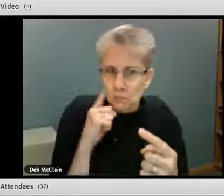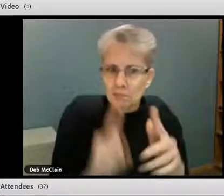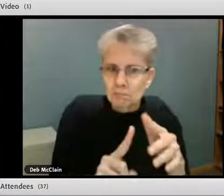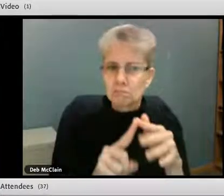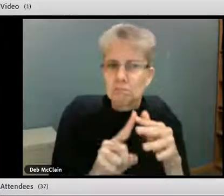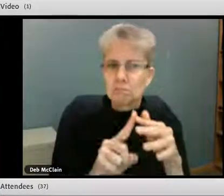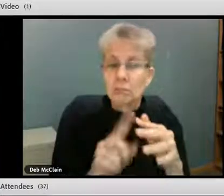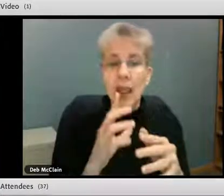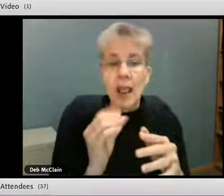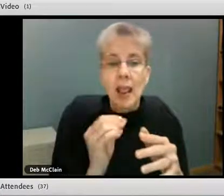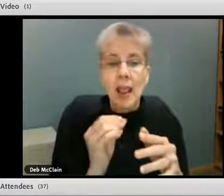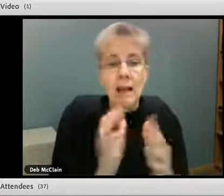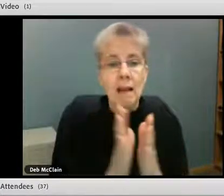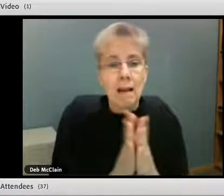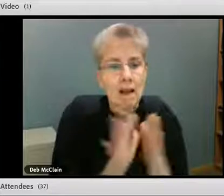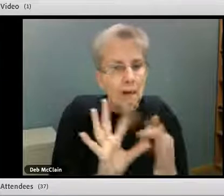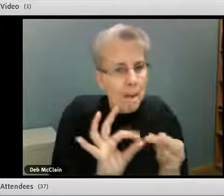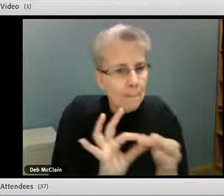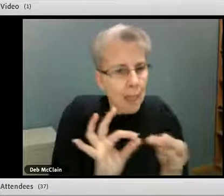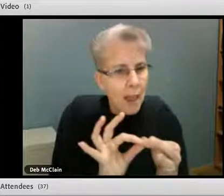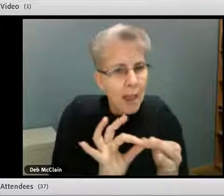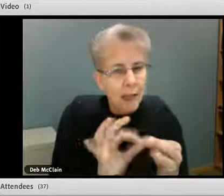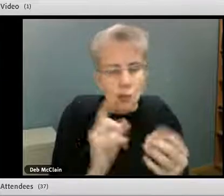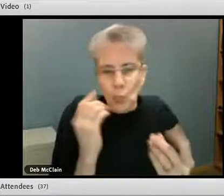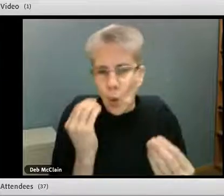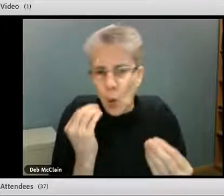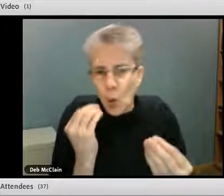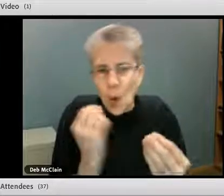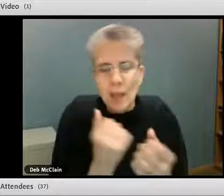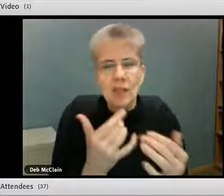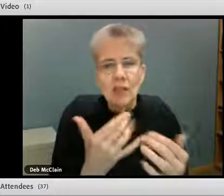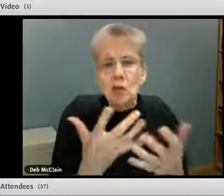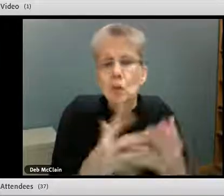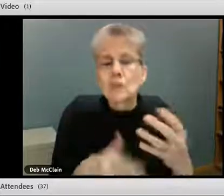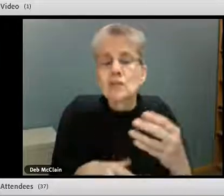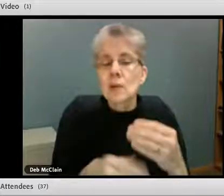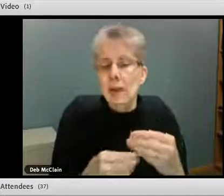and add comments, add some thoughts, anything you want to add, please do.